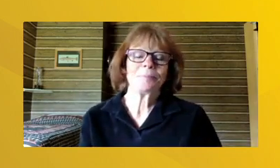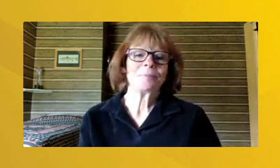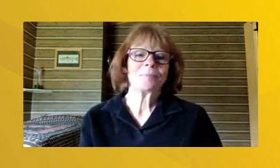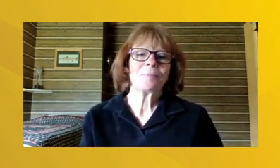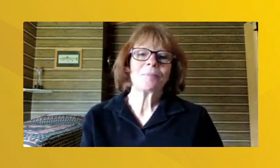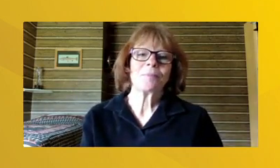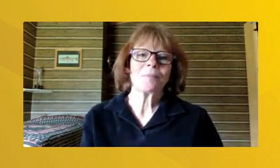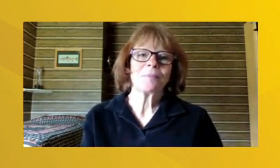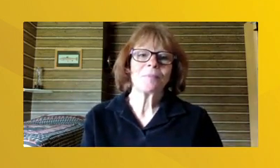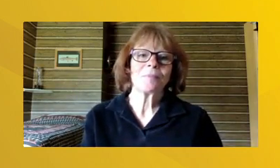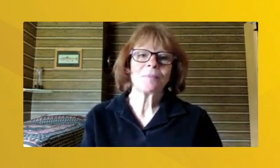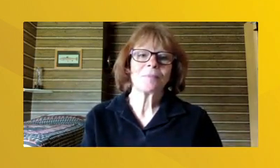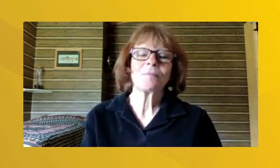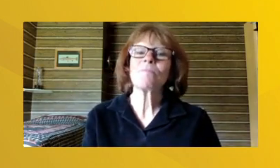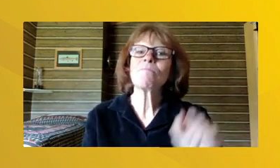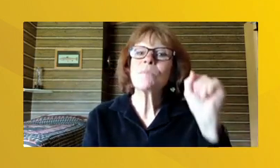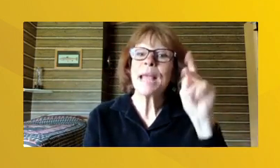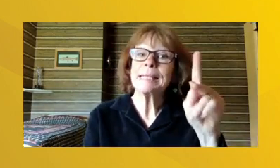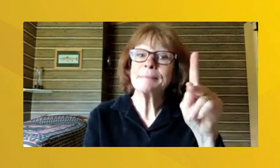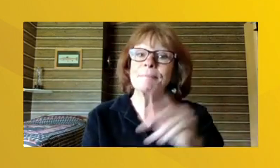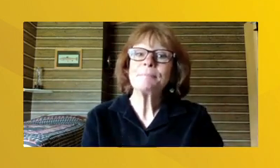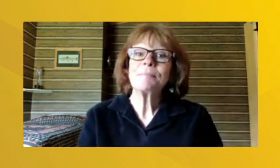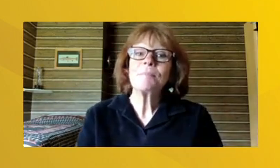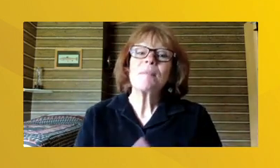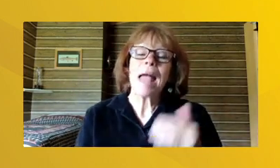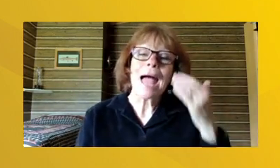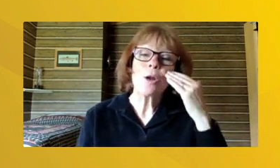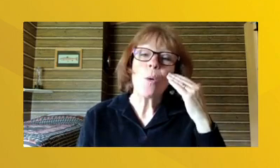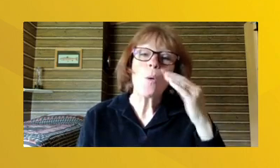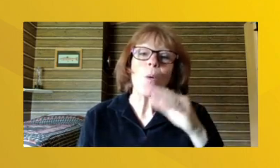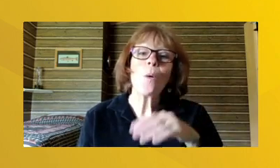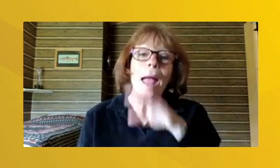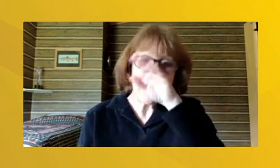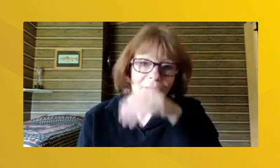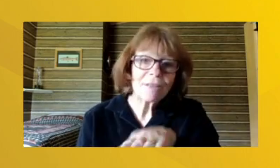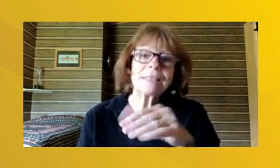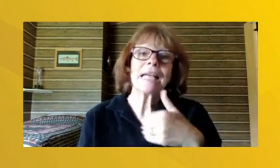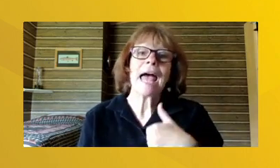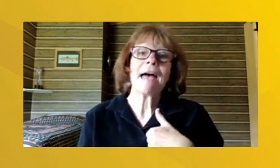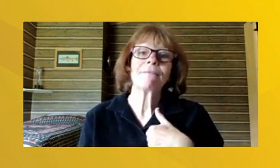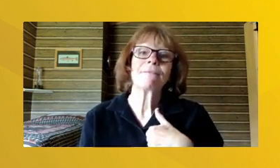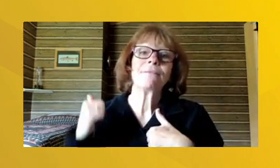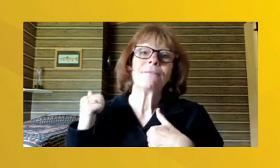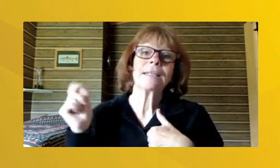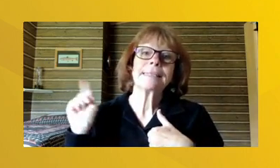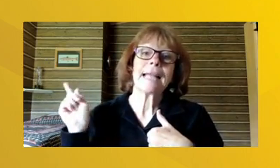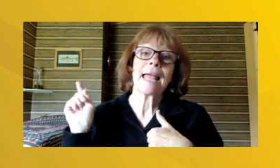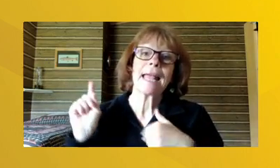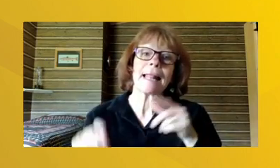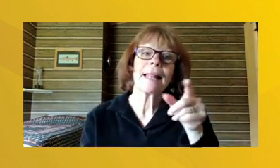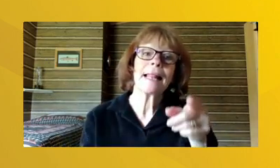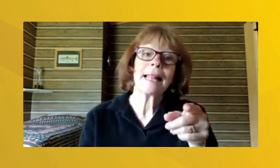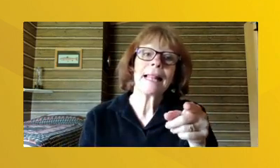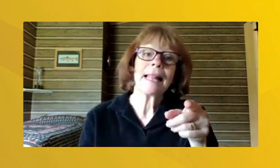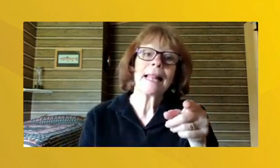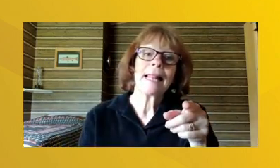OK, now, I know elephants have a tail, so let's have our tail. Let's put our tail in.